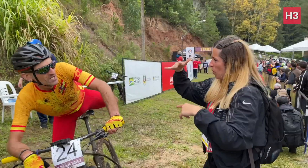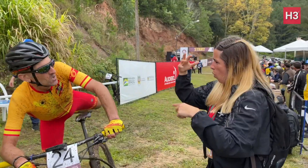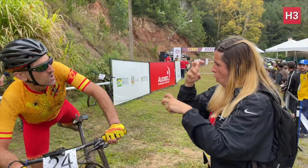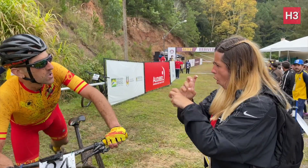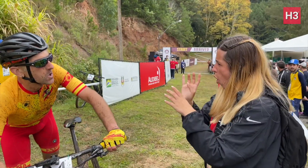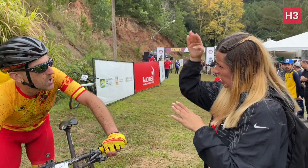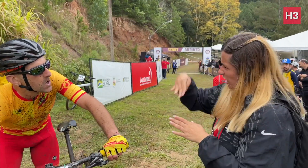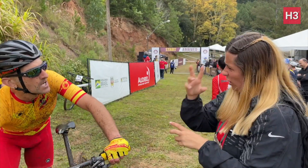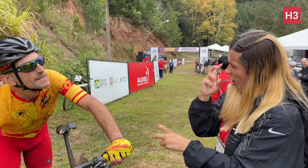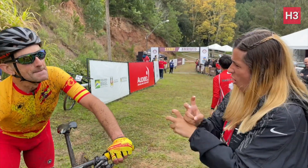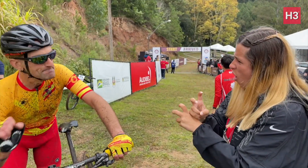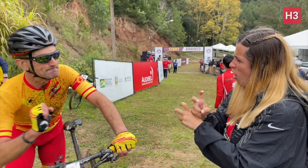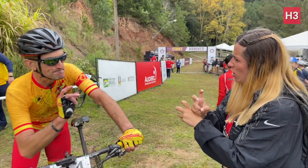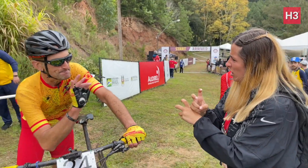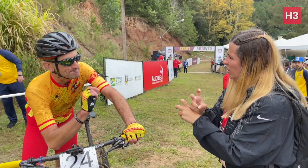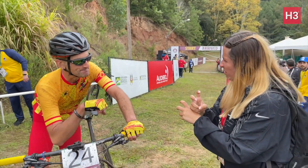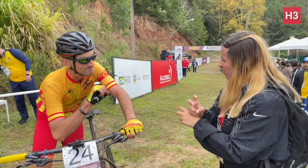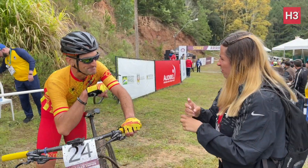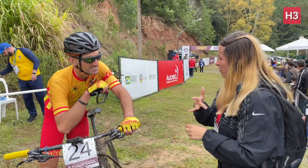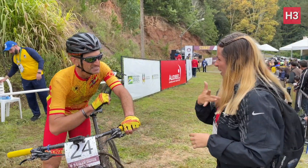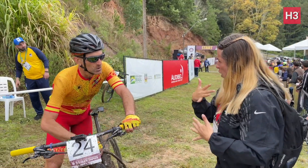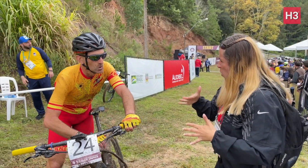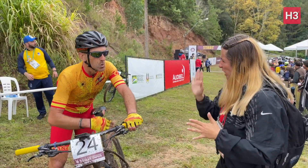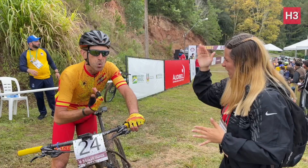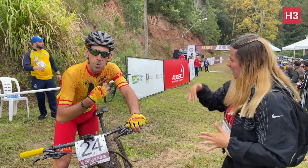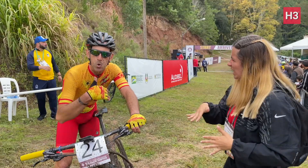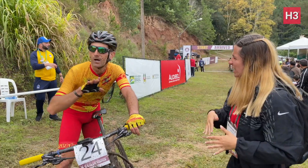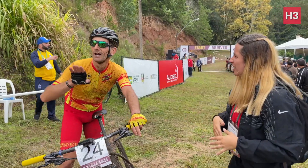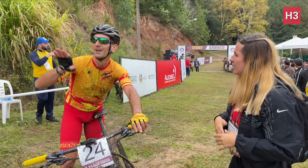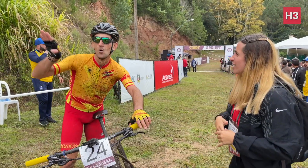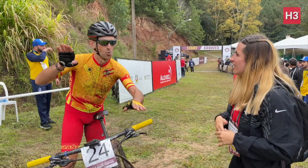Was it difficult? Yes it was.